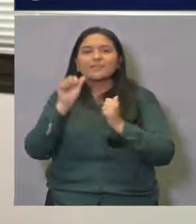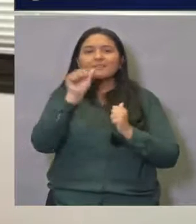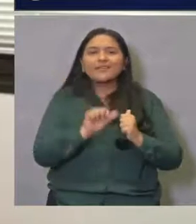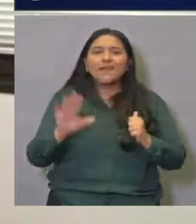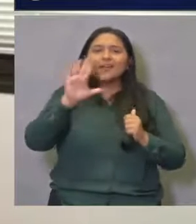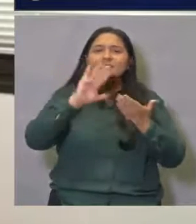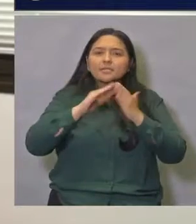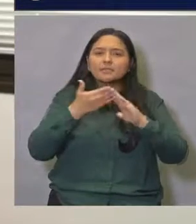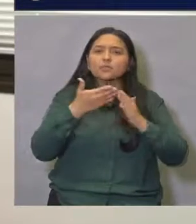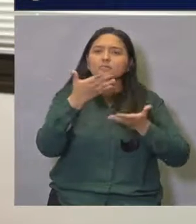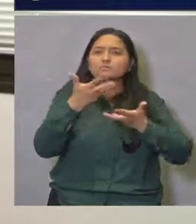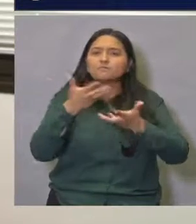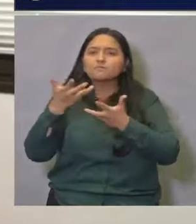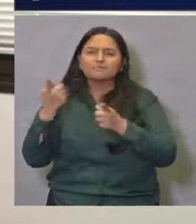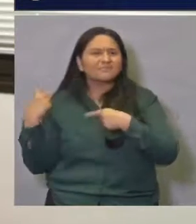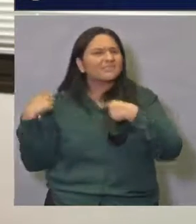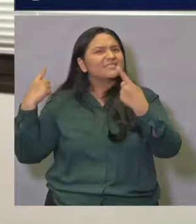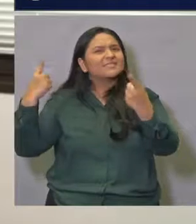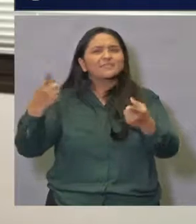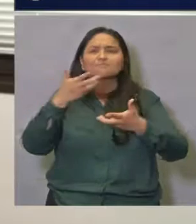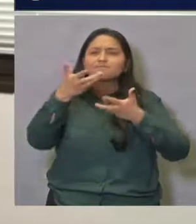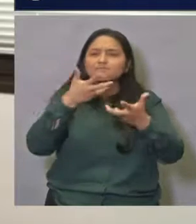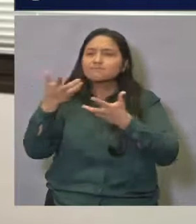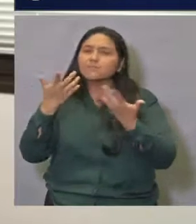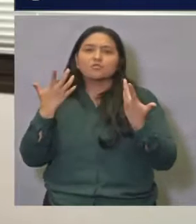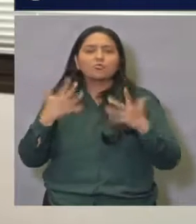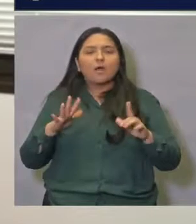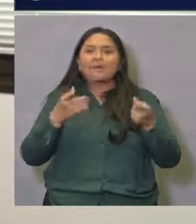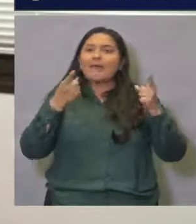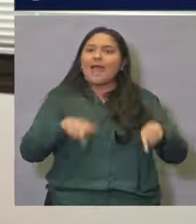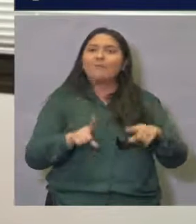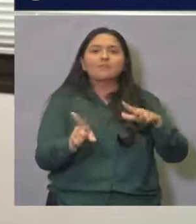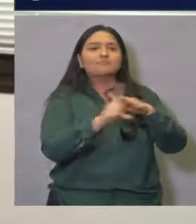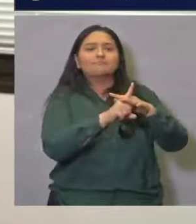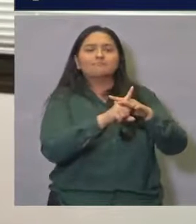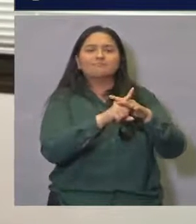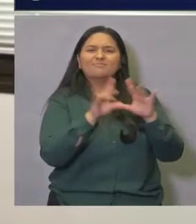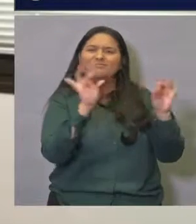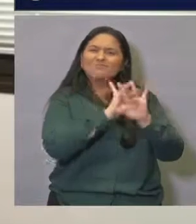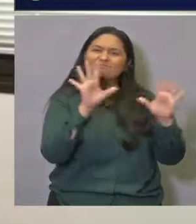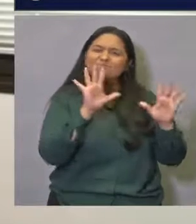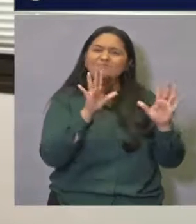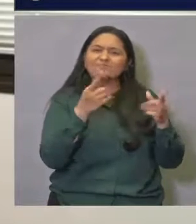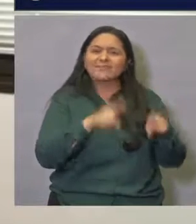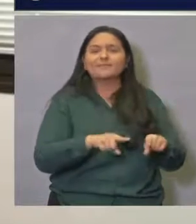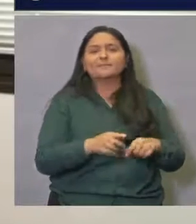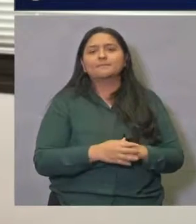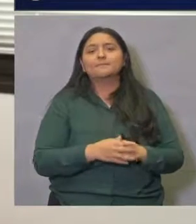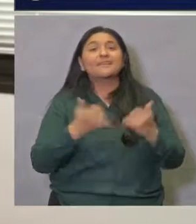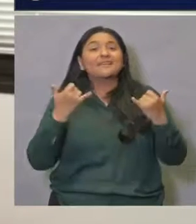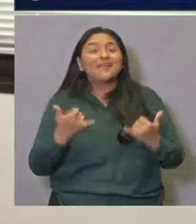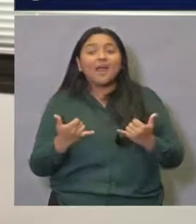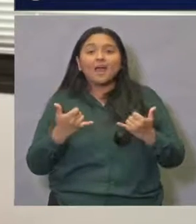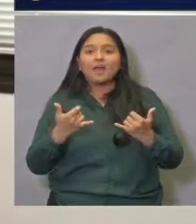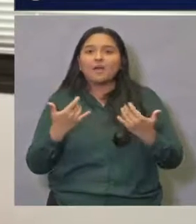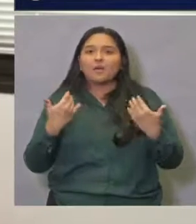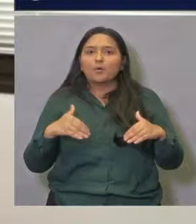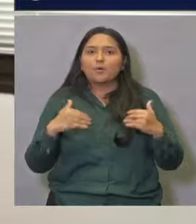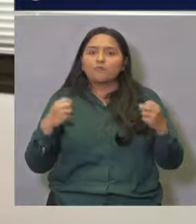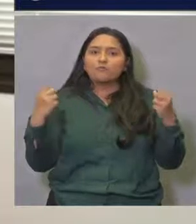PRECISAMENTE ESA LA RAZÓN PORQUE LA SUPERVISORA HA